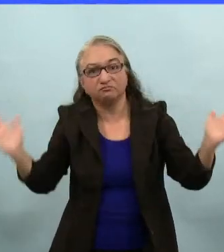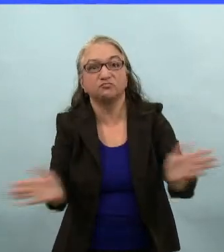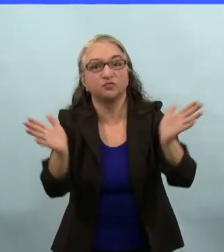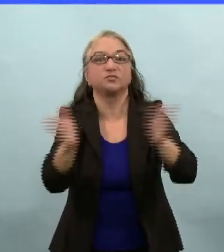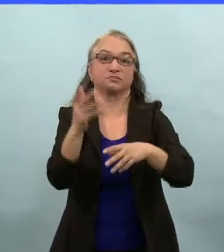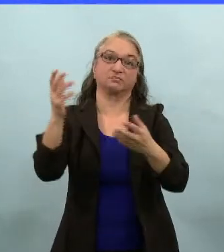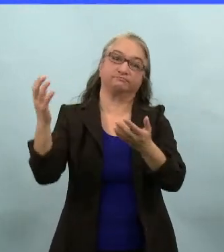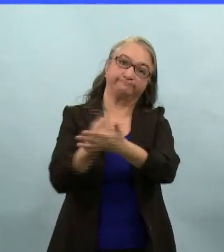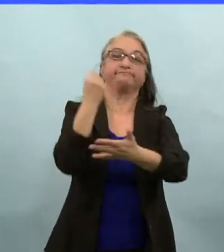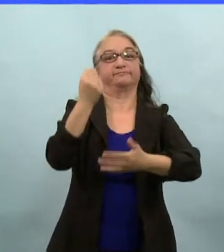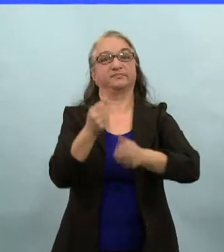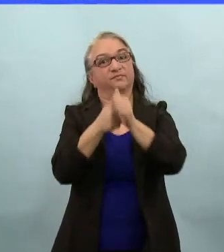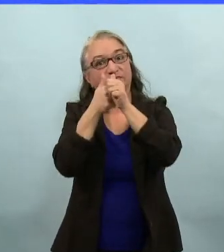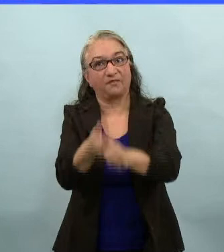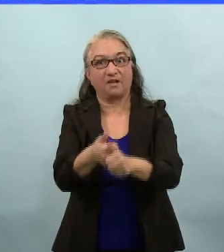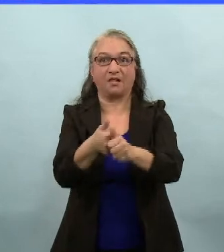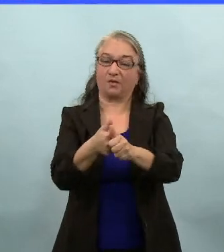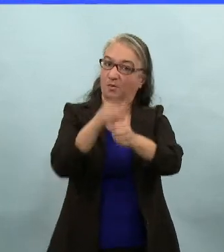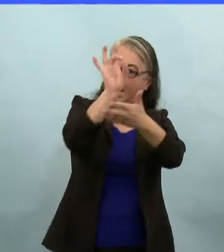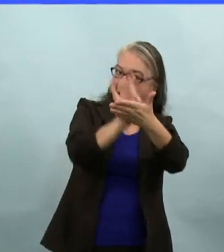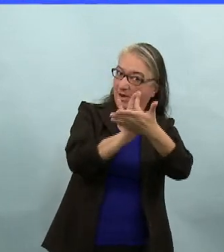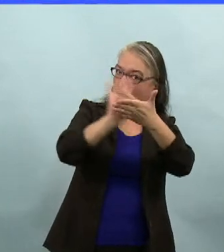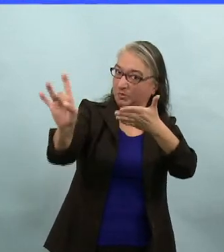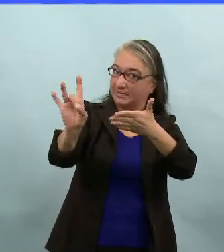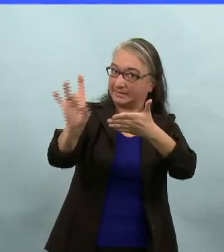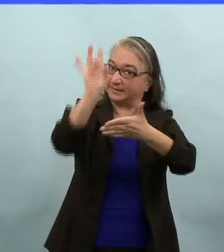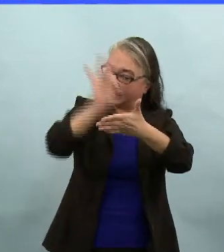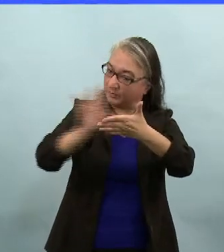however in some circumstances it may be possible to shorten the duration